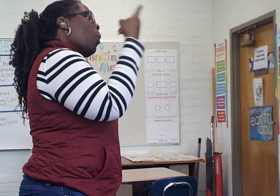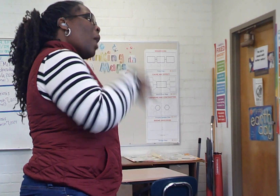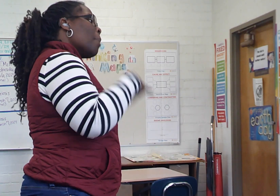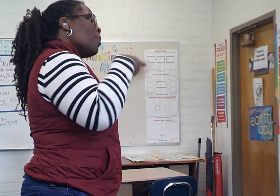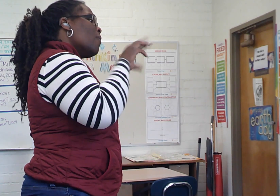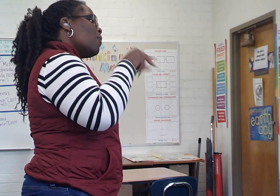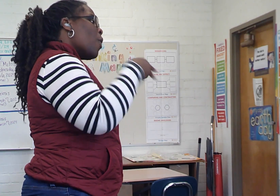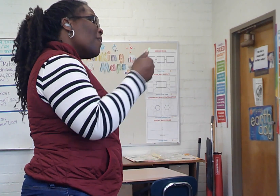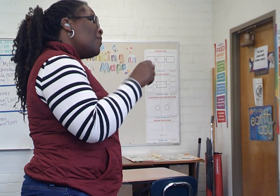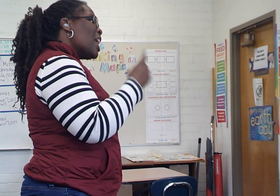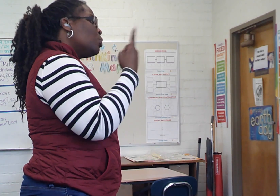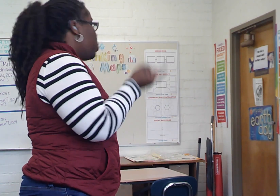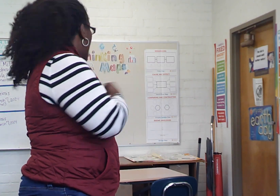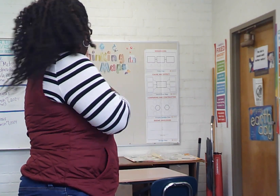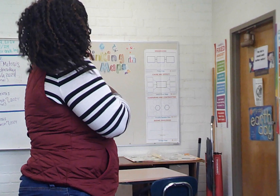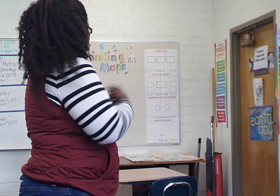What happens in prophase one?